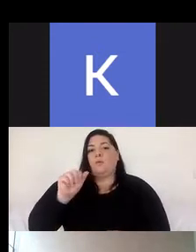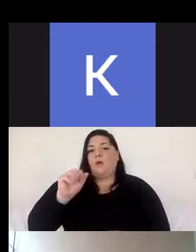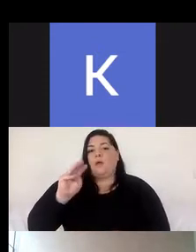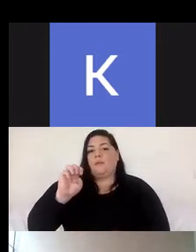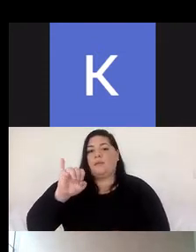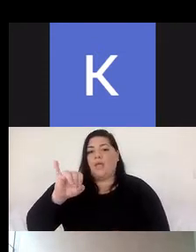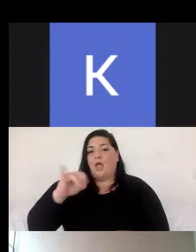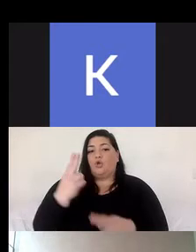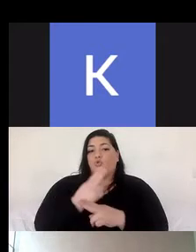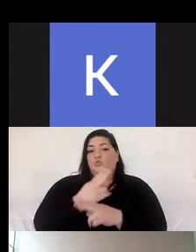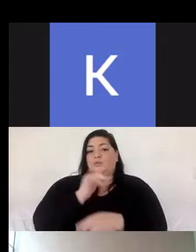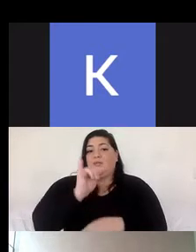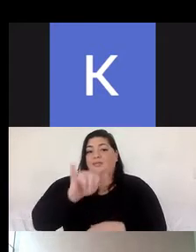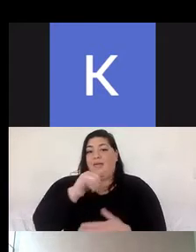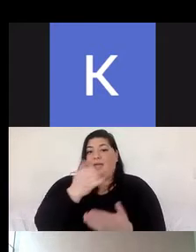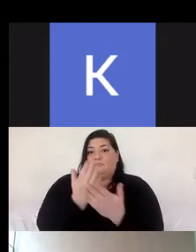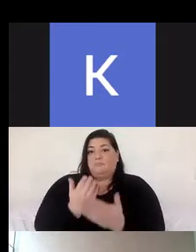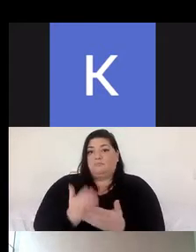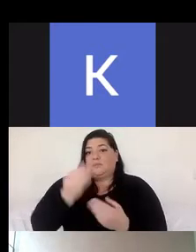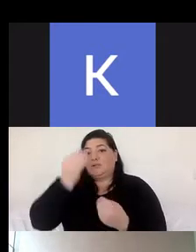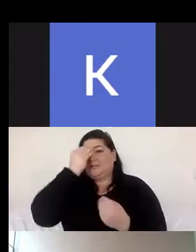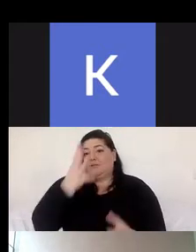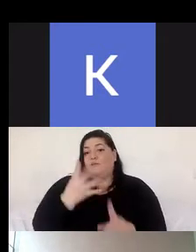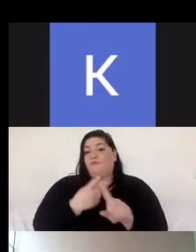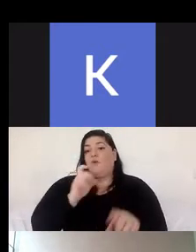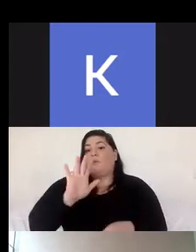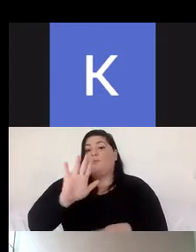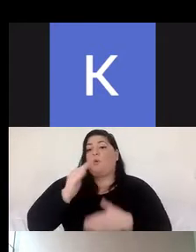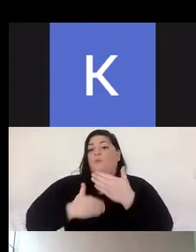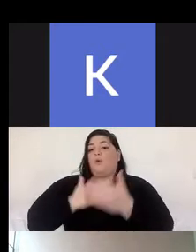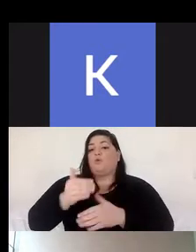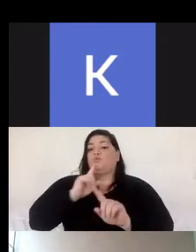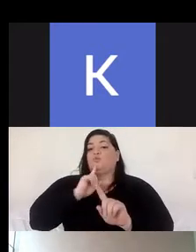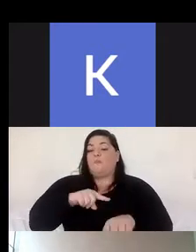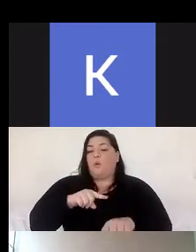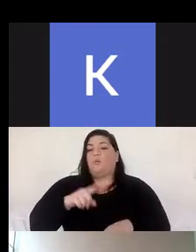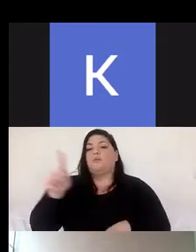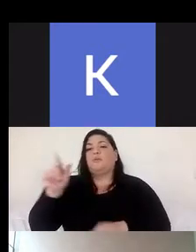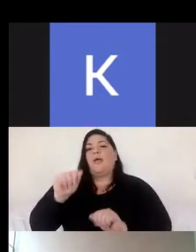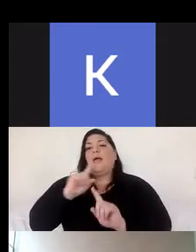report on your progress report to answer questions that OVW